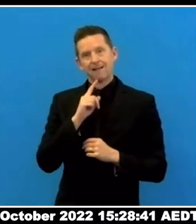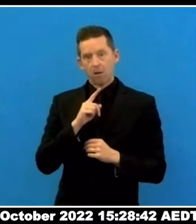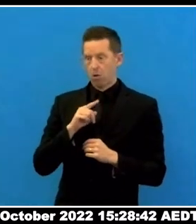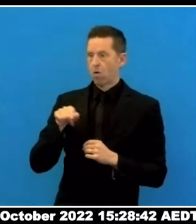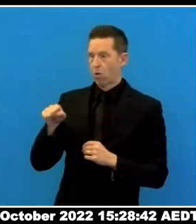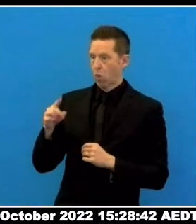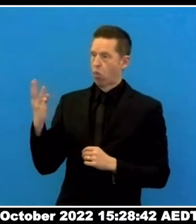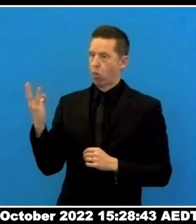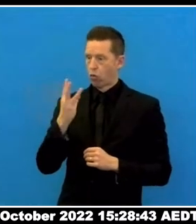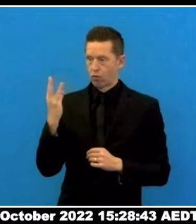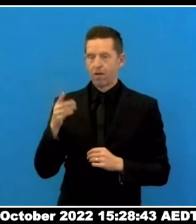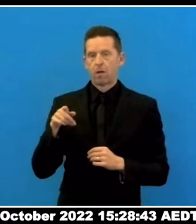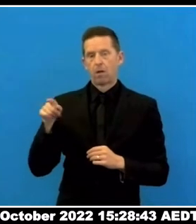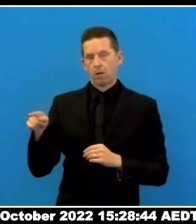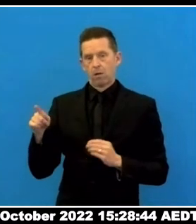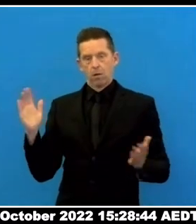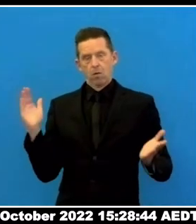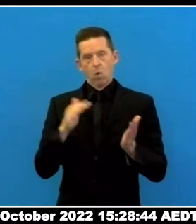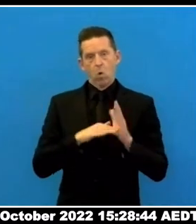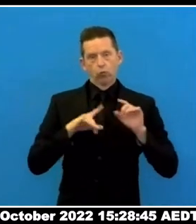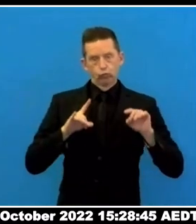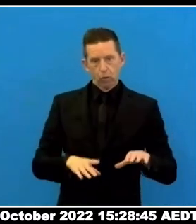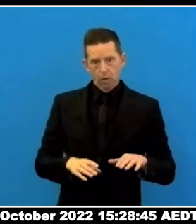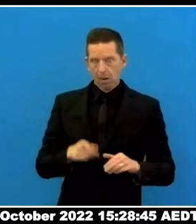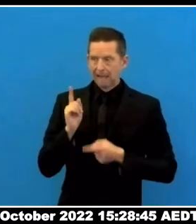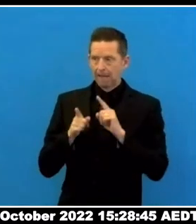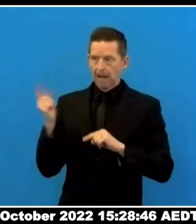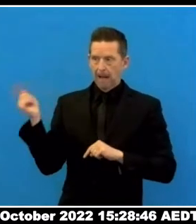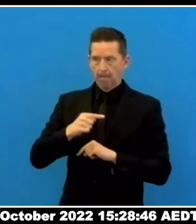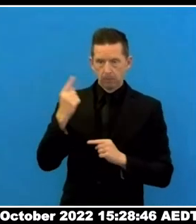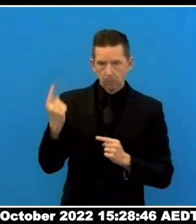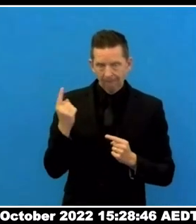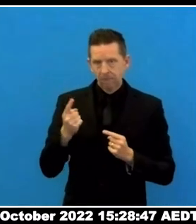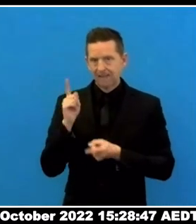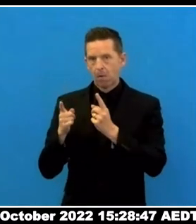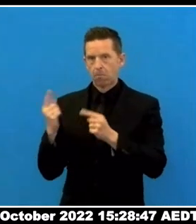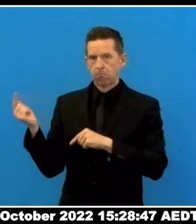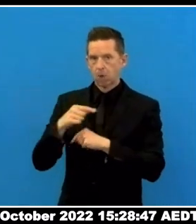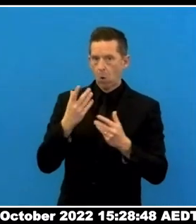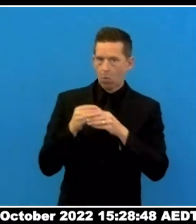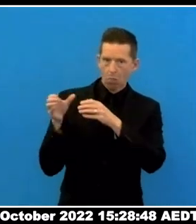of coming to Australia, sometimes with family, sometimes without family.